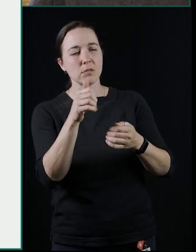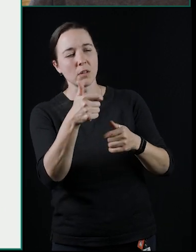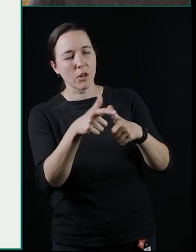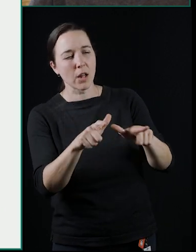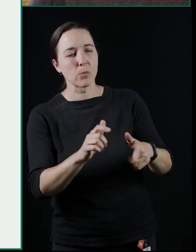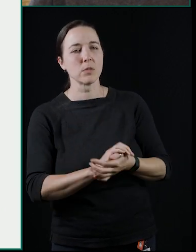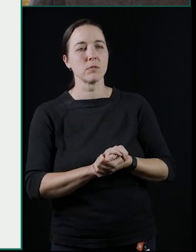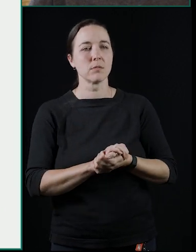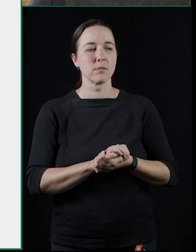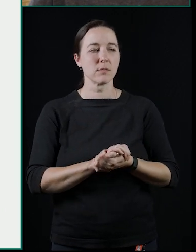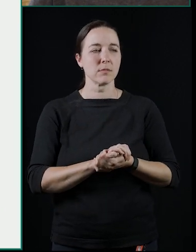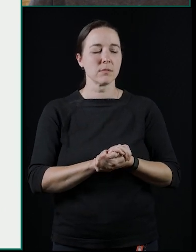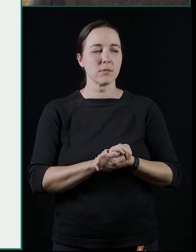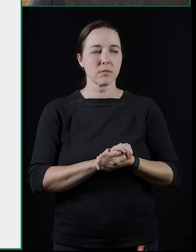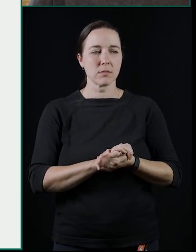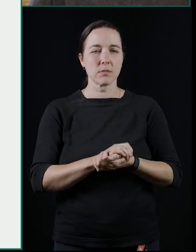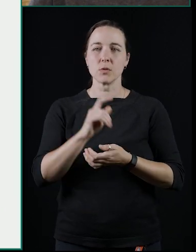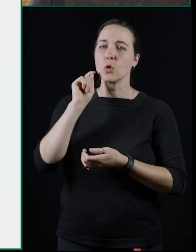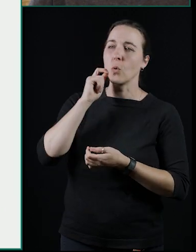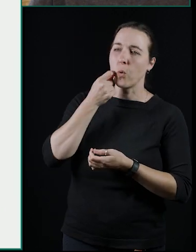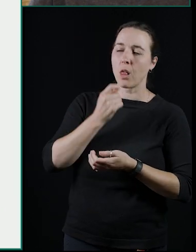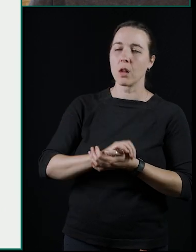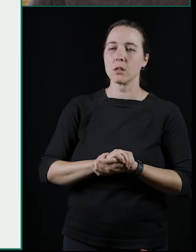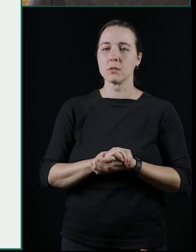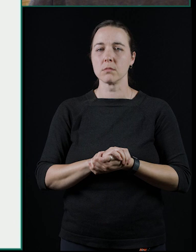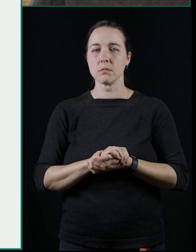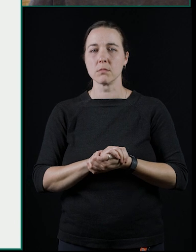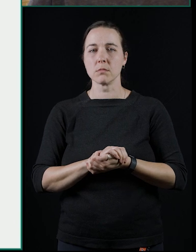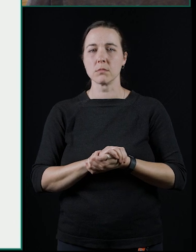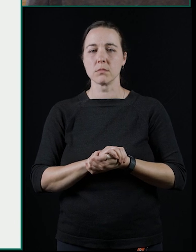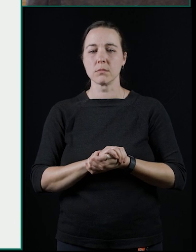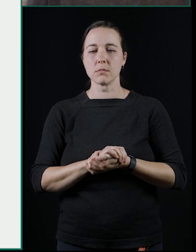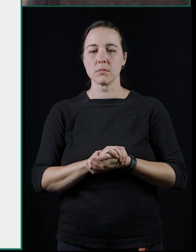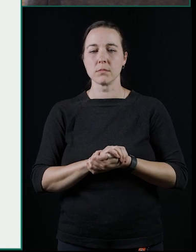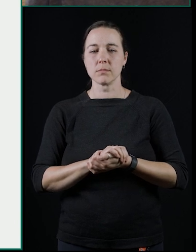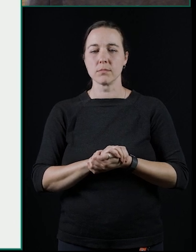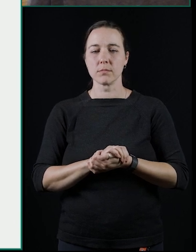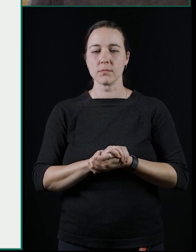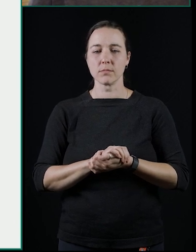(Desktop speaking foreign language) [Jkepner] Cool.